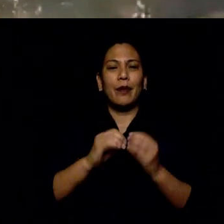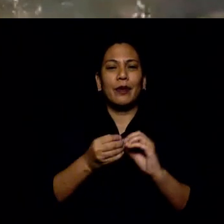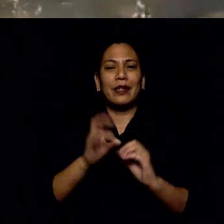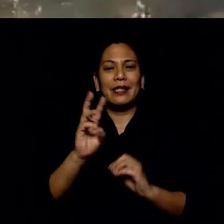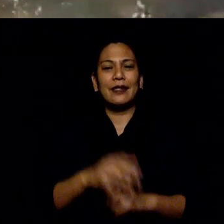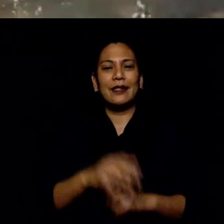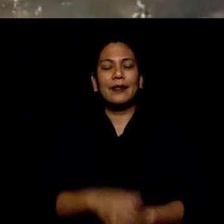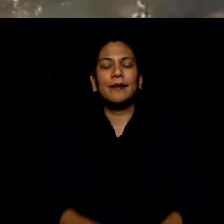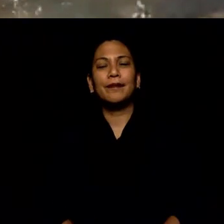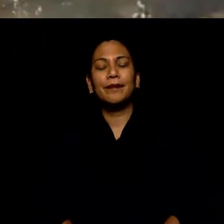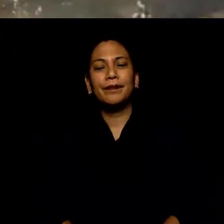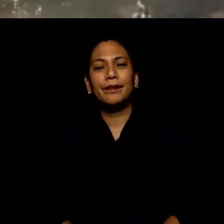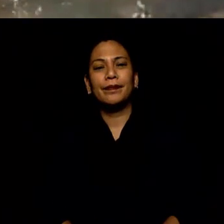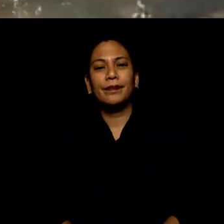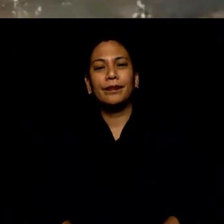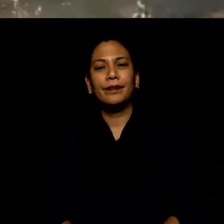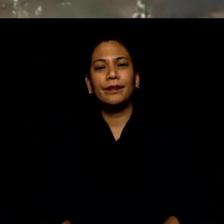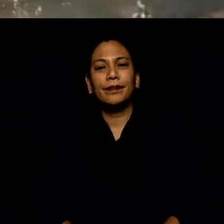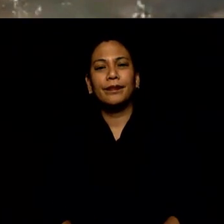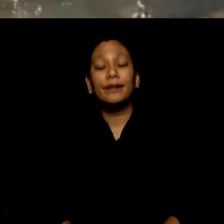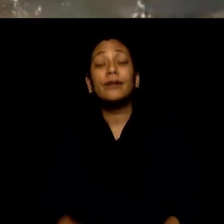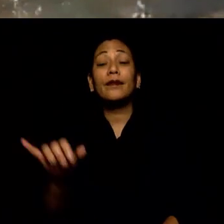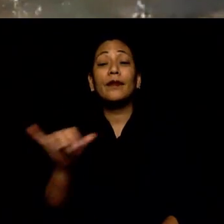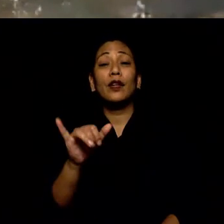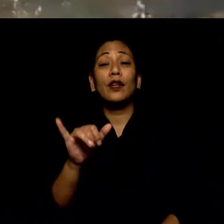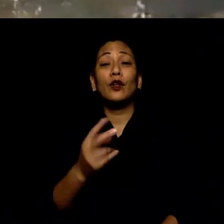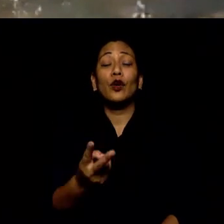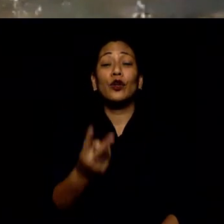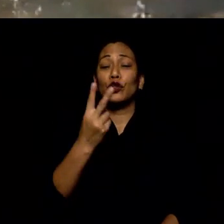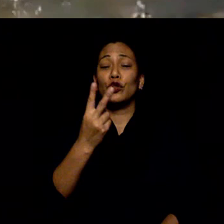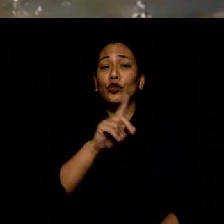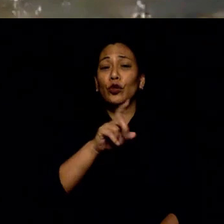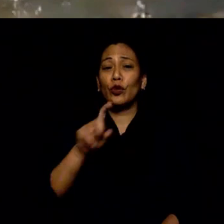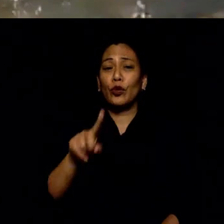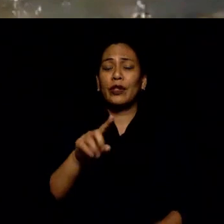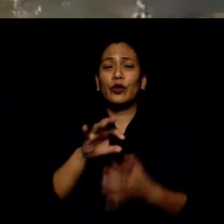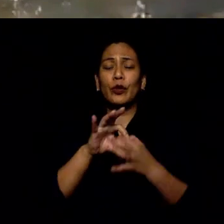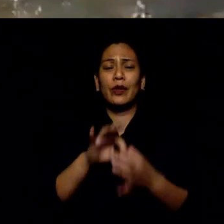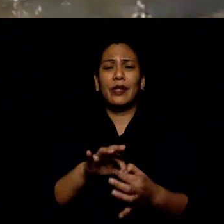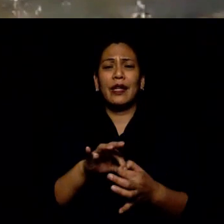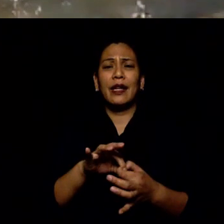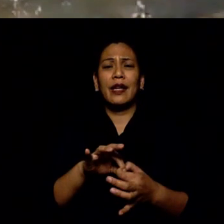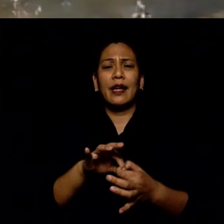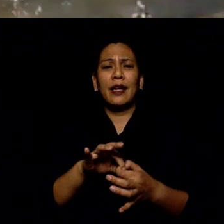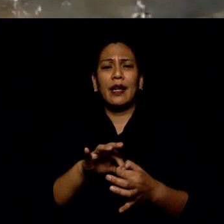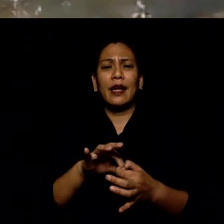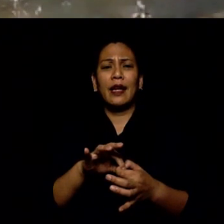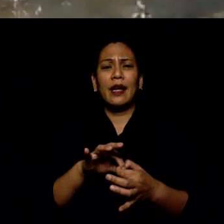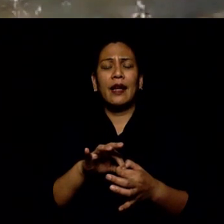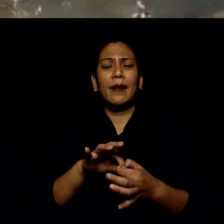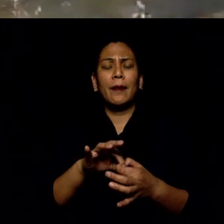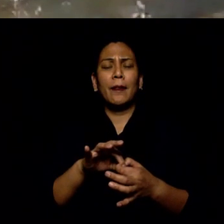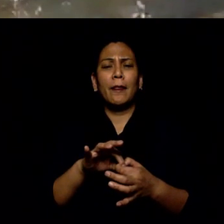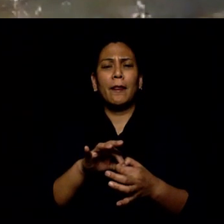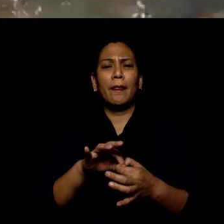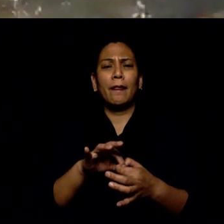Um, we have also two questions that have to do with, uh, how, like if we, if we.